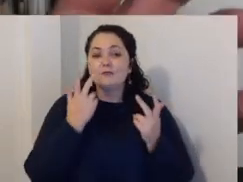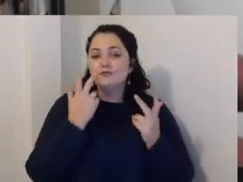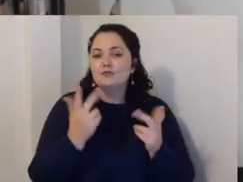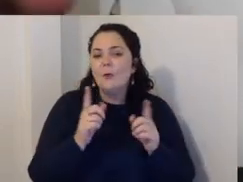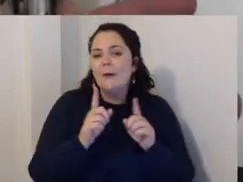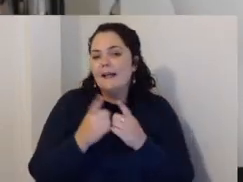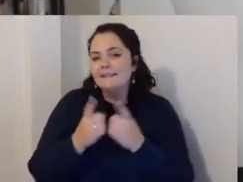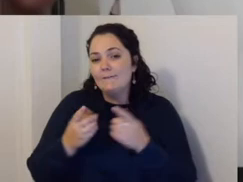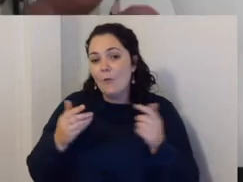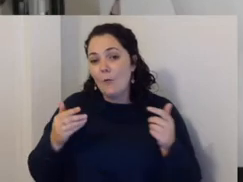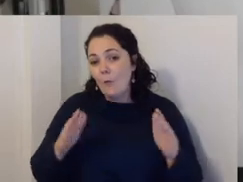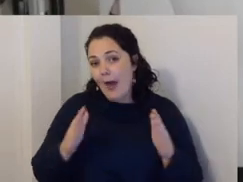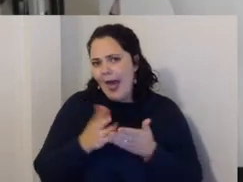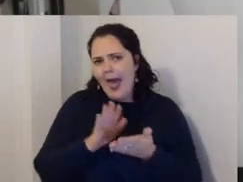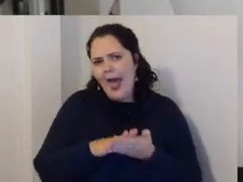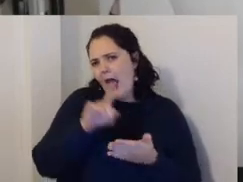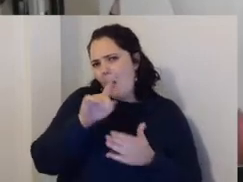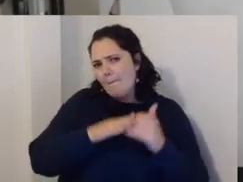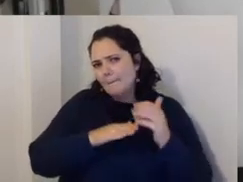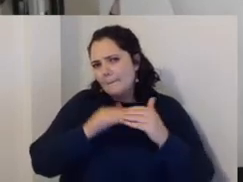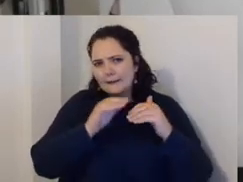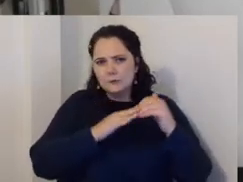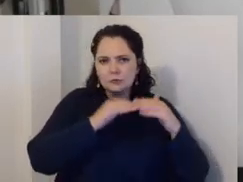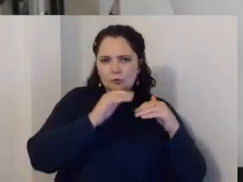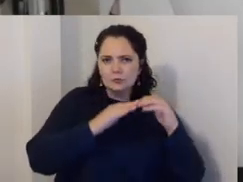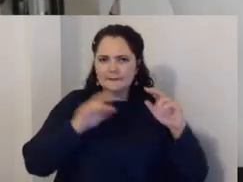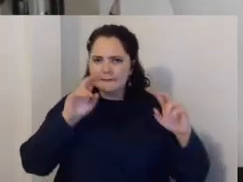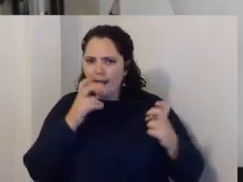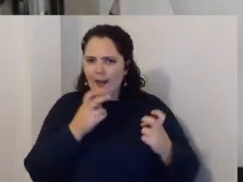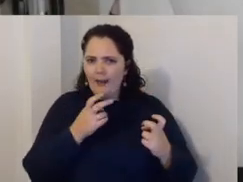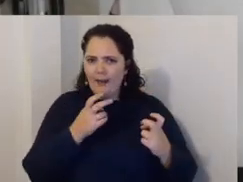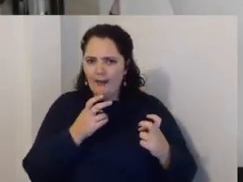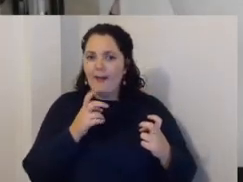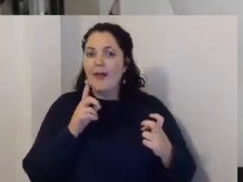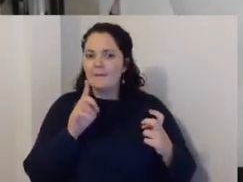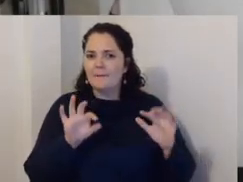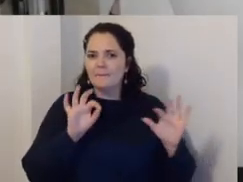the darkness in your drawings in order to lift out the light and I'm going to show you a method here